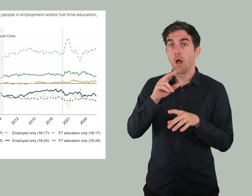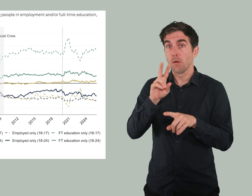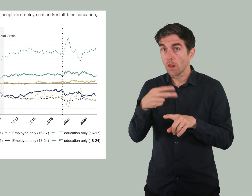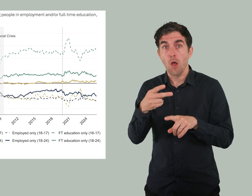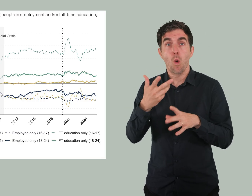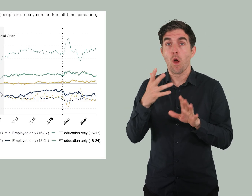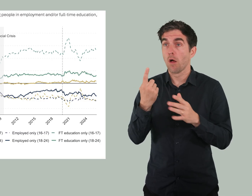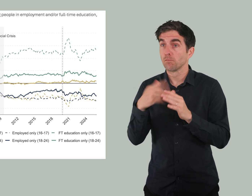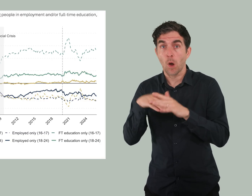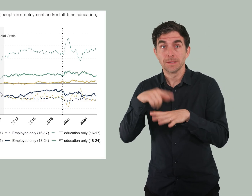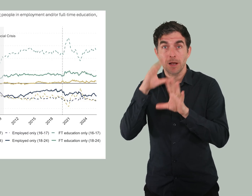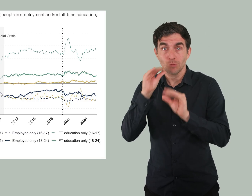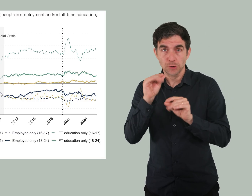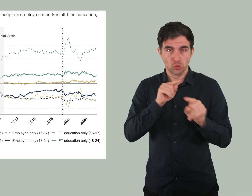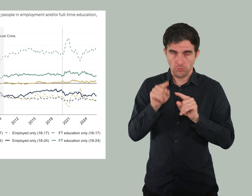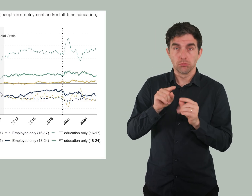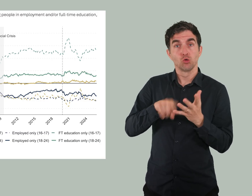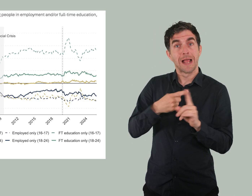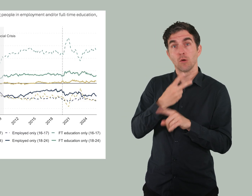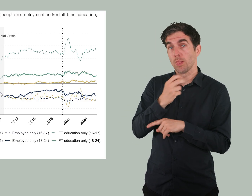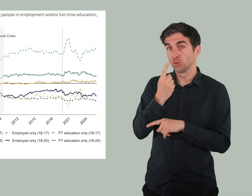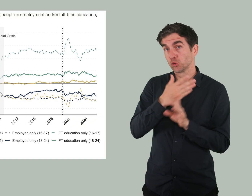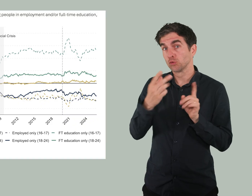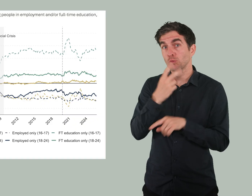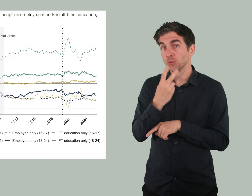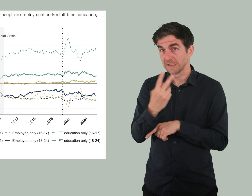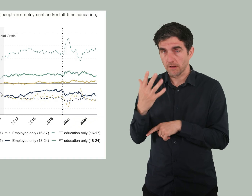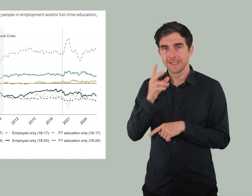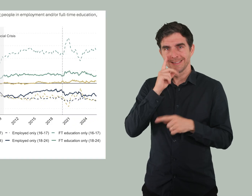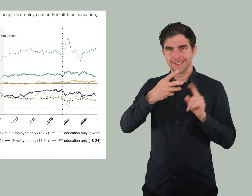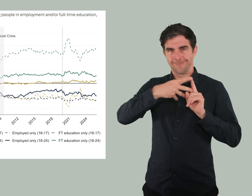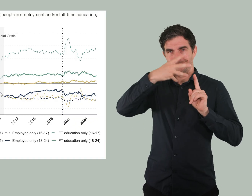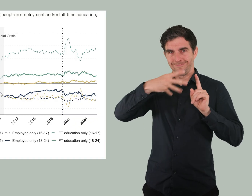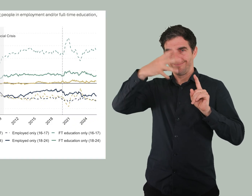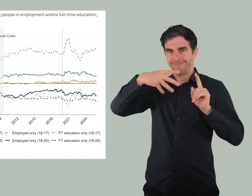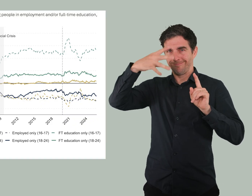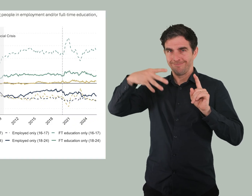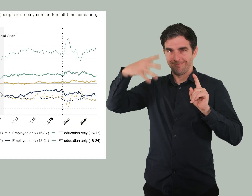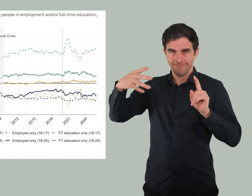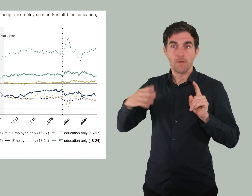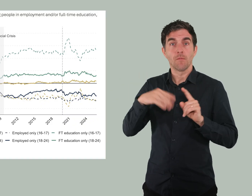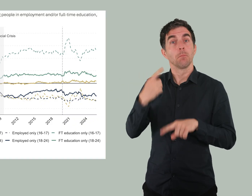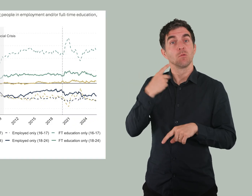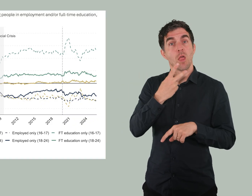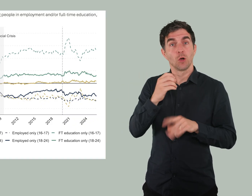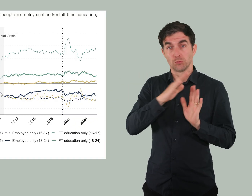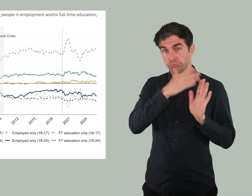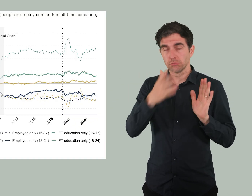and/or full-time education, UK, 2001 - 2025 A multi-line chart showing percentage point changes